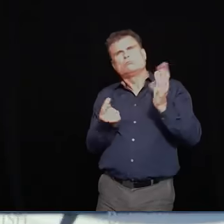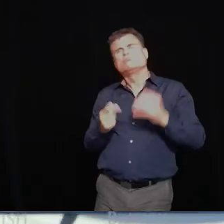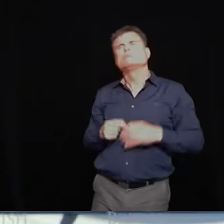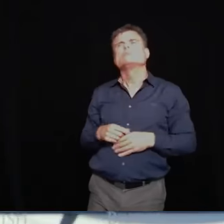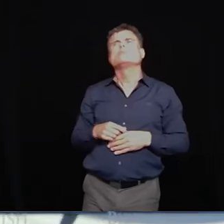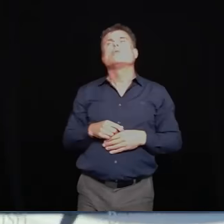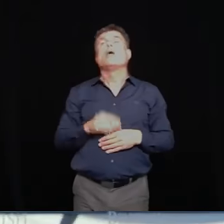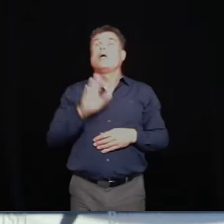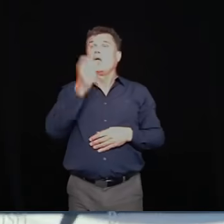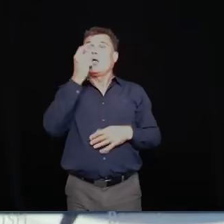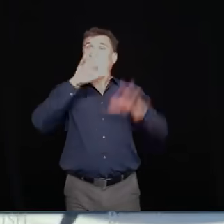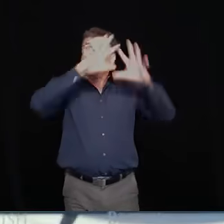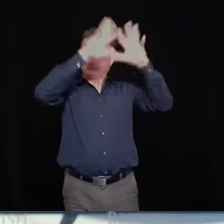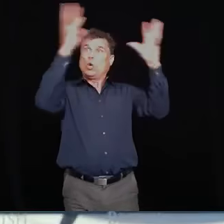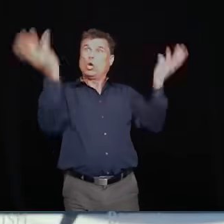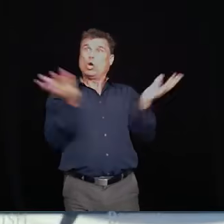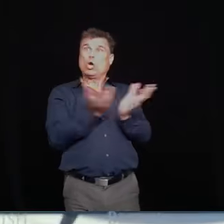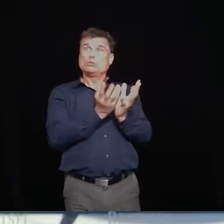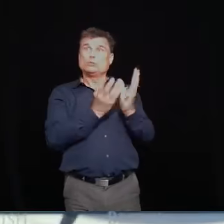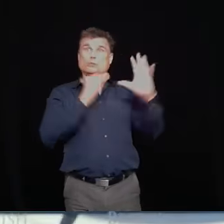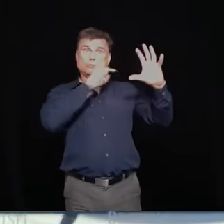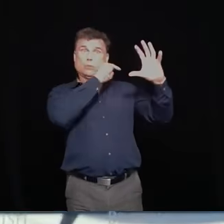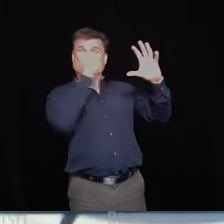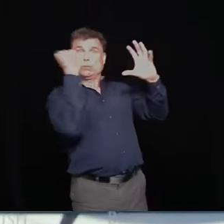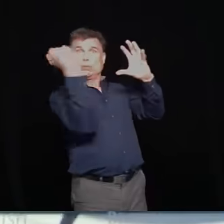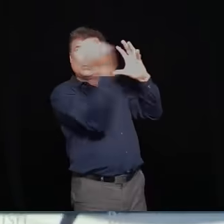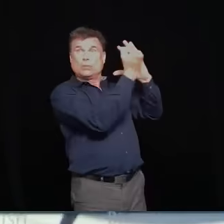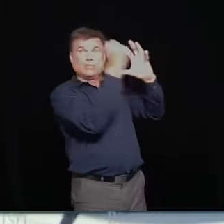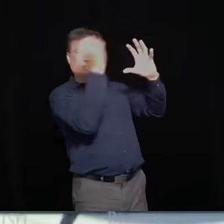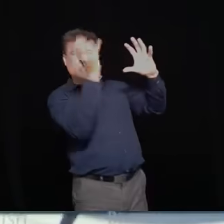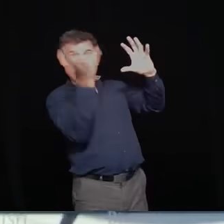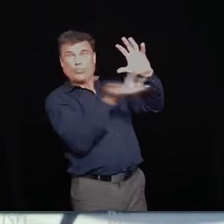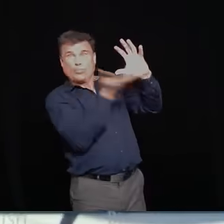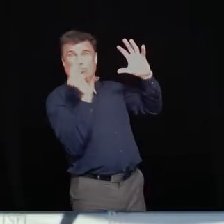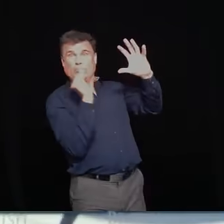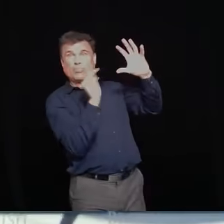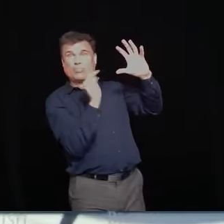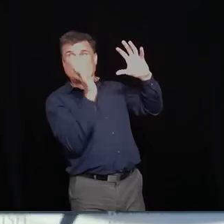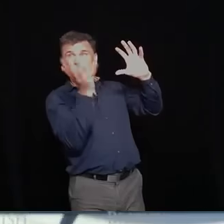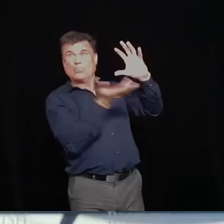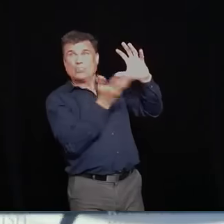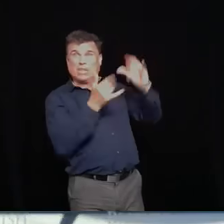period cents the middle of January we formed our COVID-19 emergency response